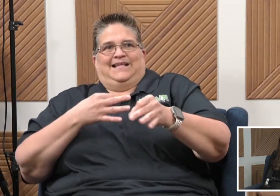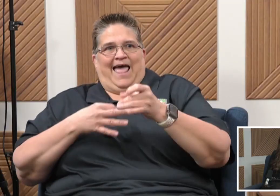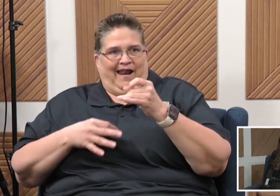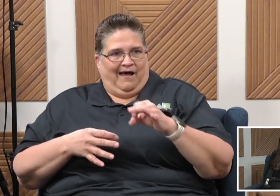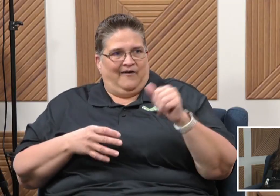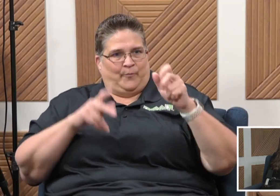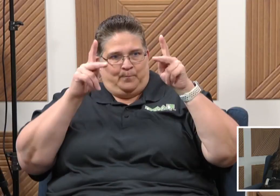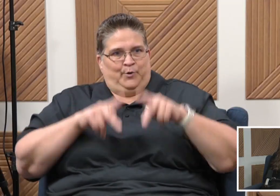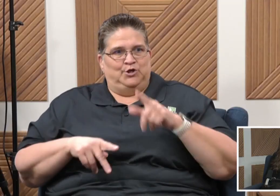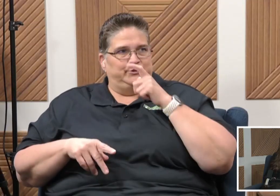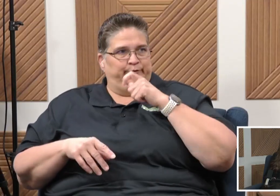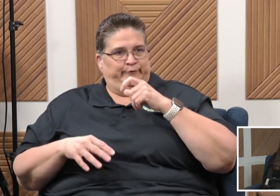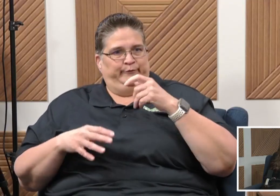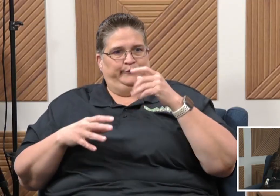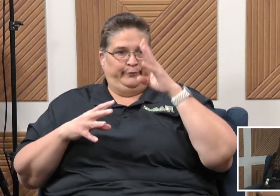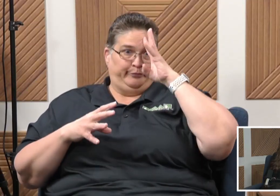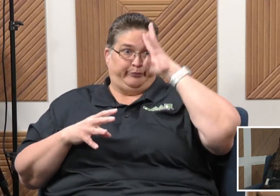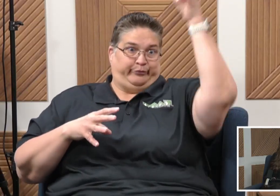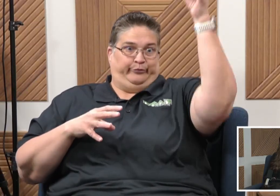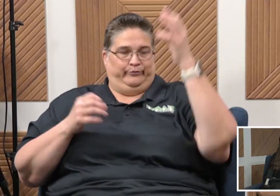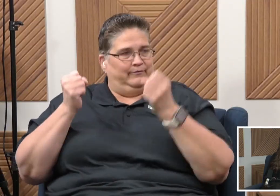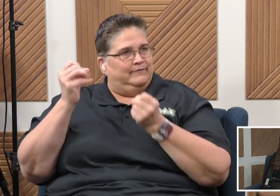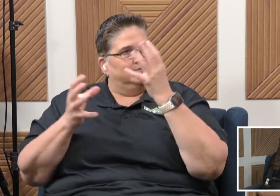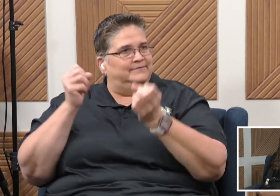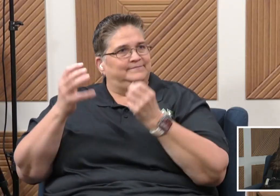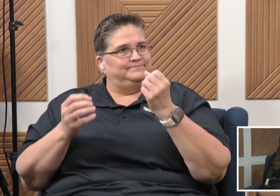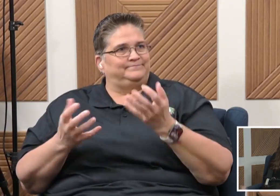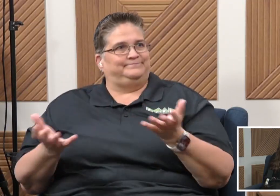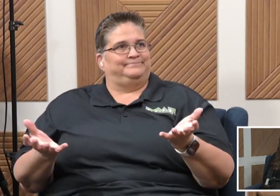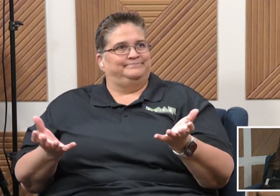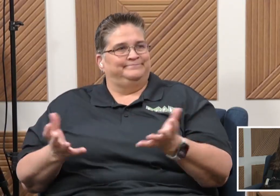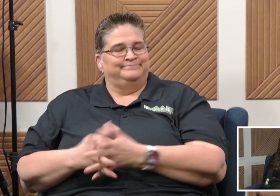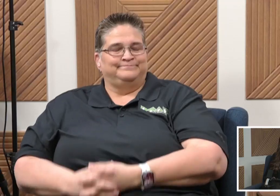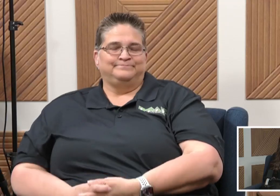Instead of a person who is just kind of creating their own signs.